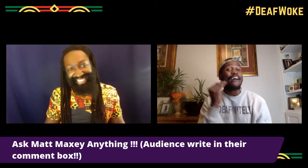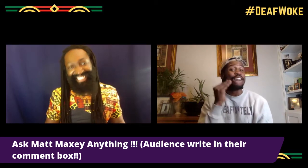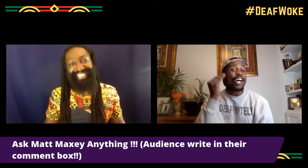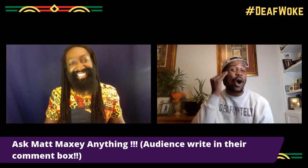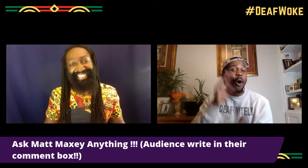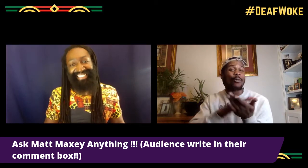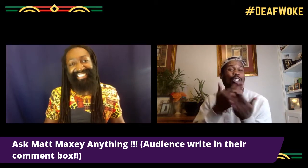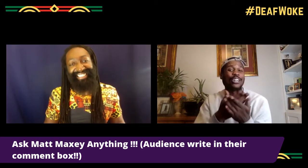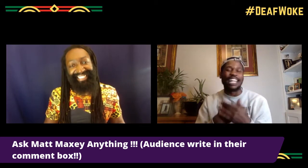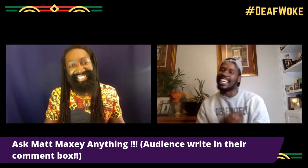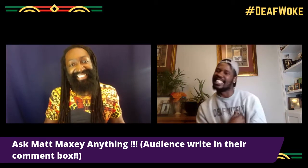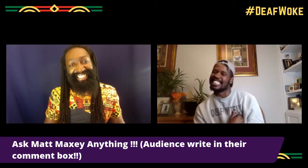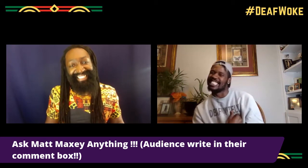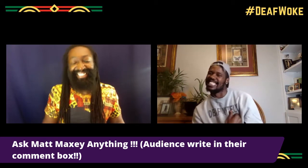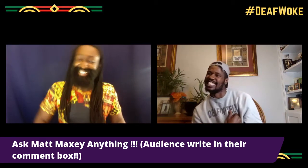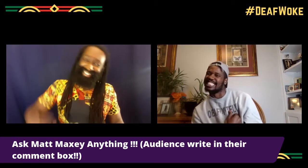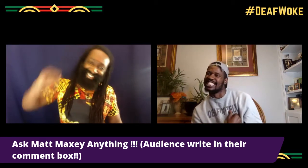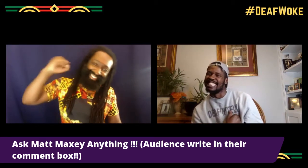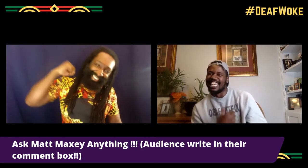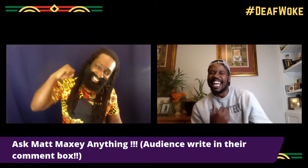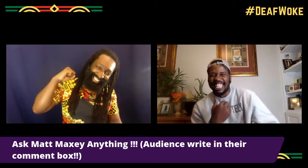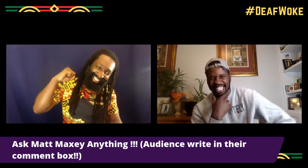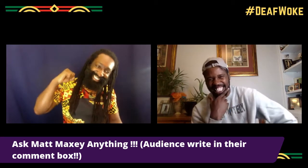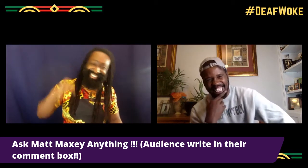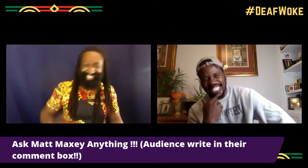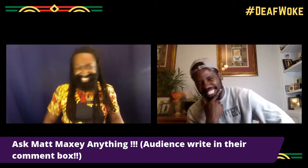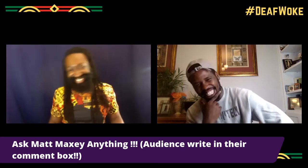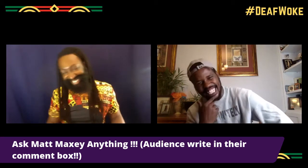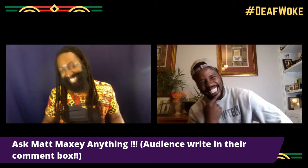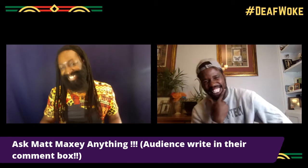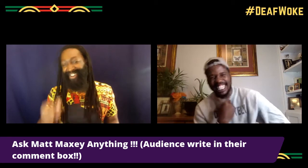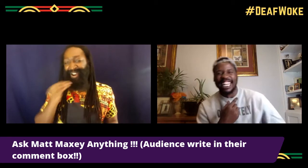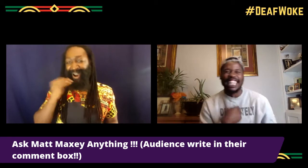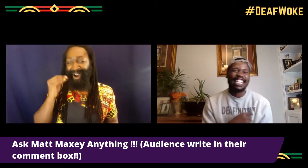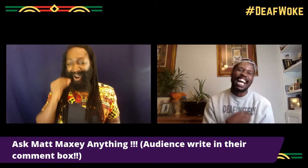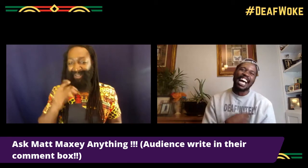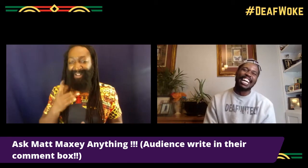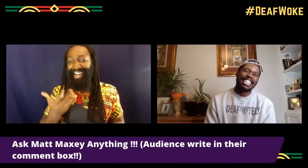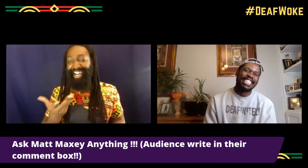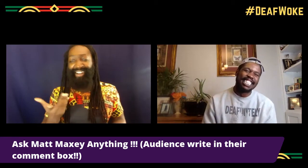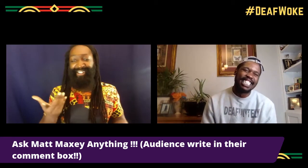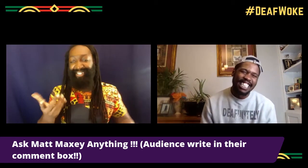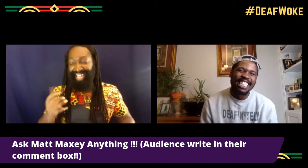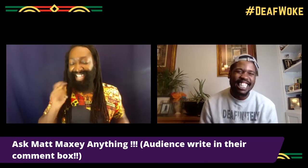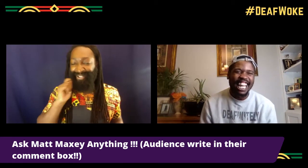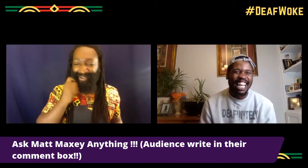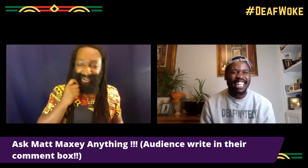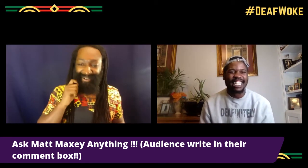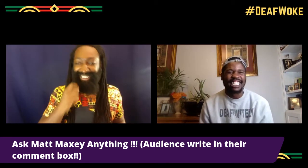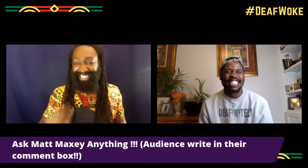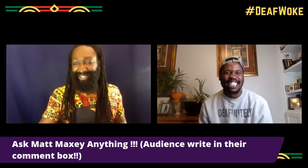Restaurant like, I don't know, home cooking. Home cooking? That will be it right there.